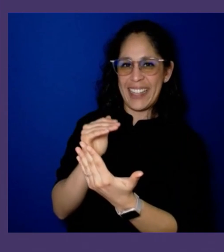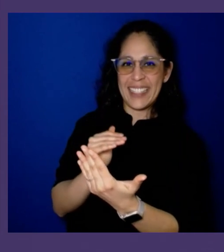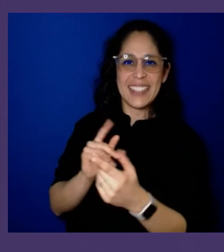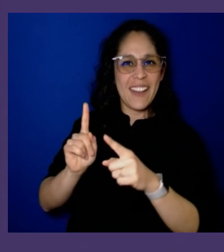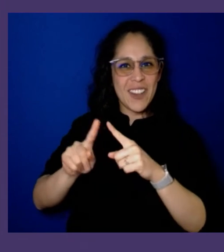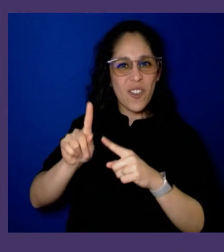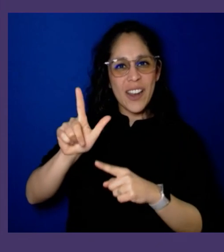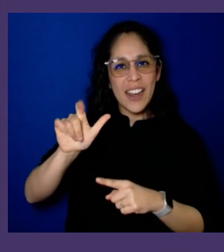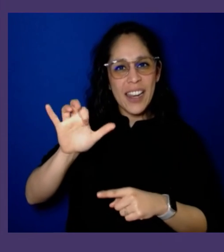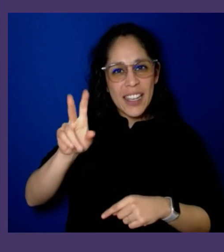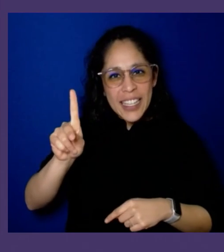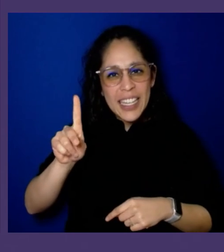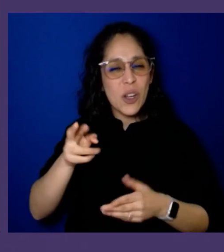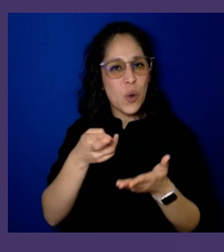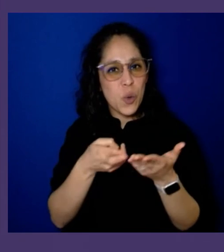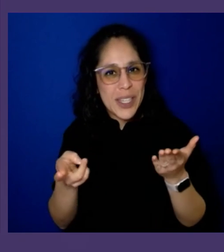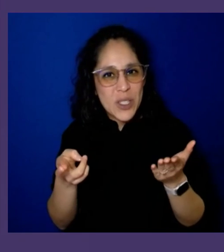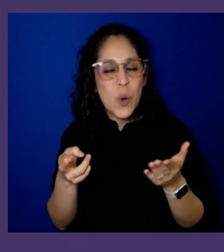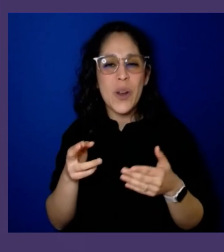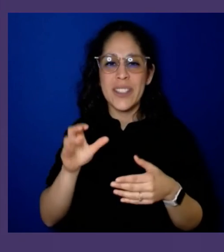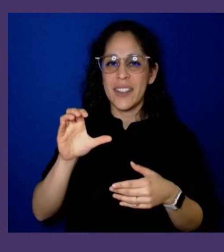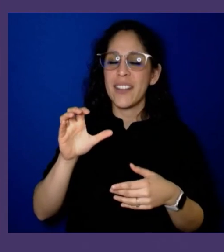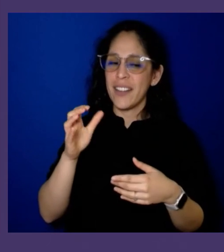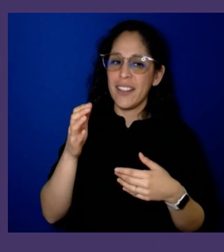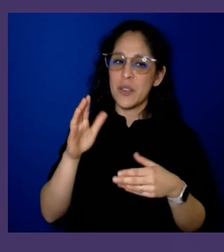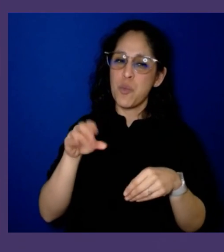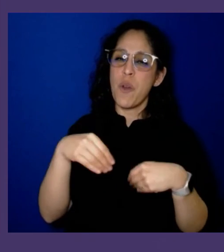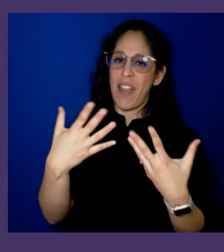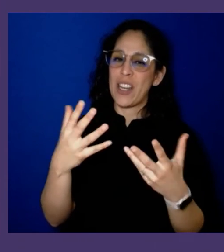to checkout that's provided within the PowerPoint that goes along with the presentation.